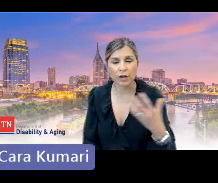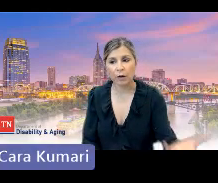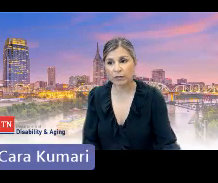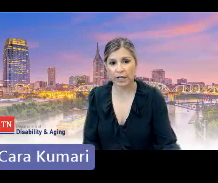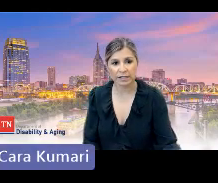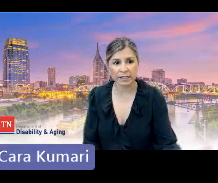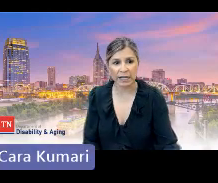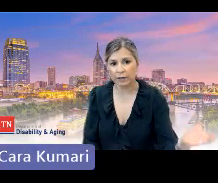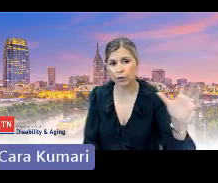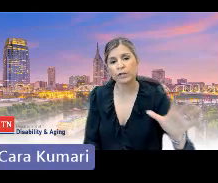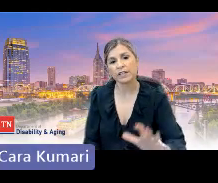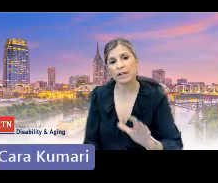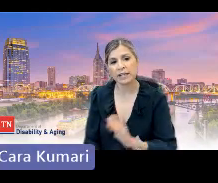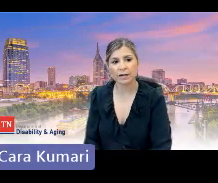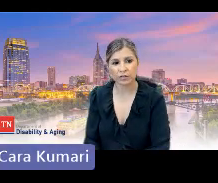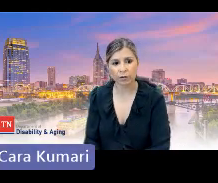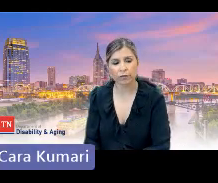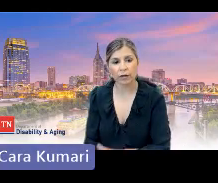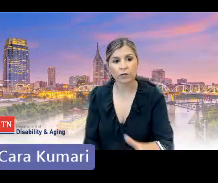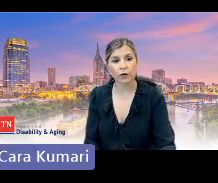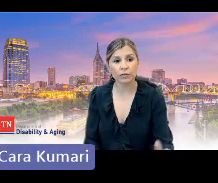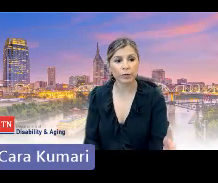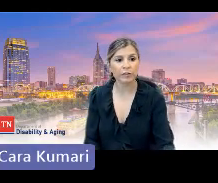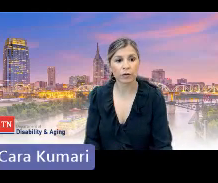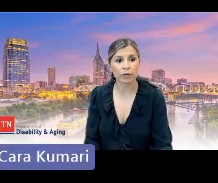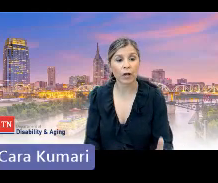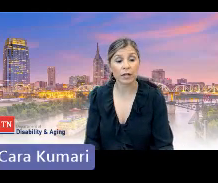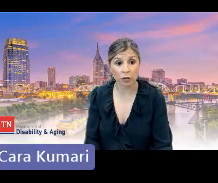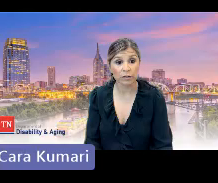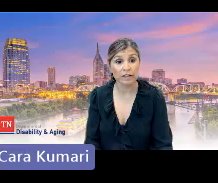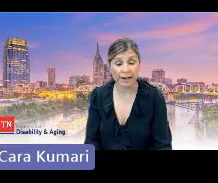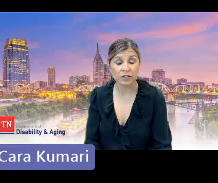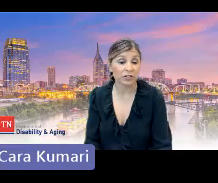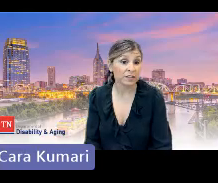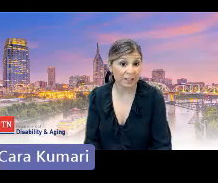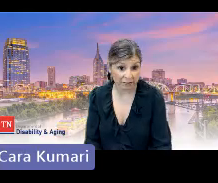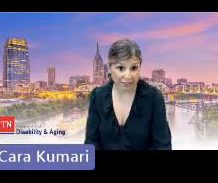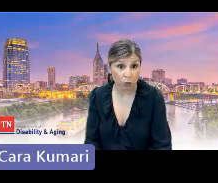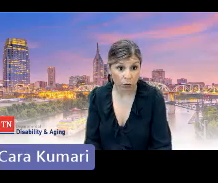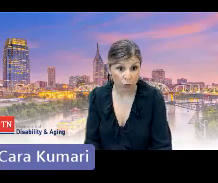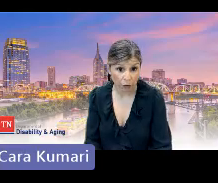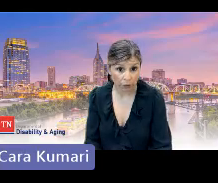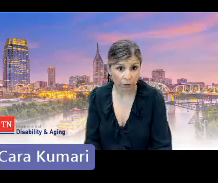So now we've got DDA. Who does DDA serve? 1st, we serve adults aged 60 or older.